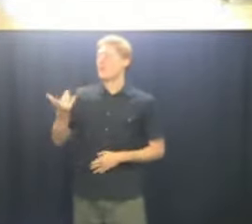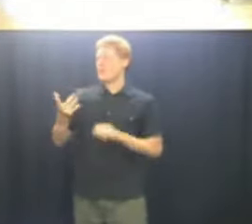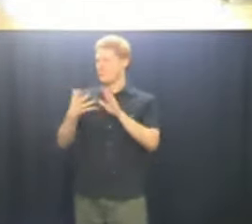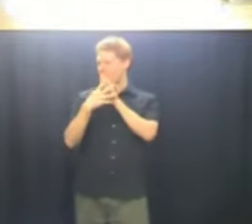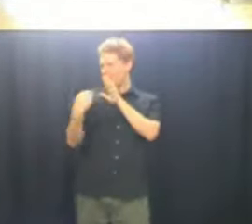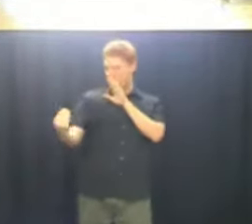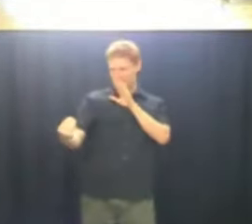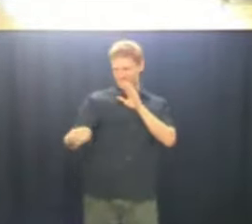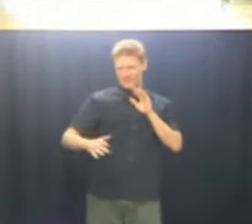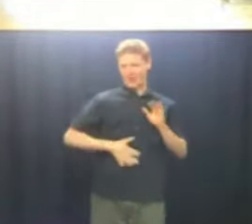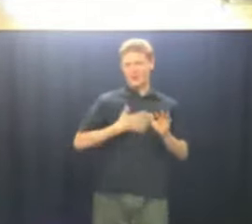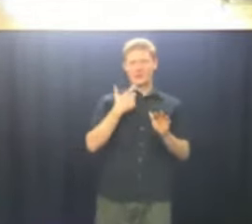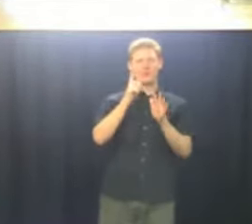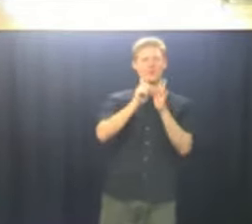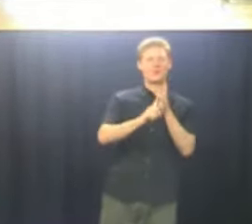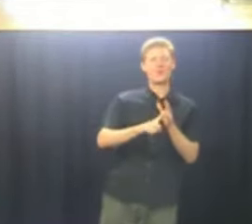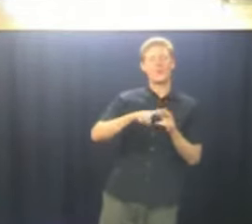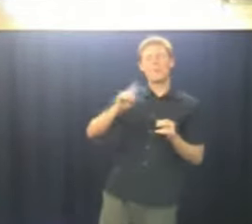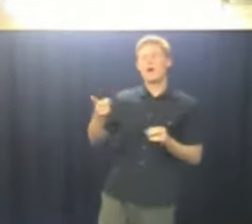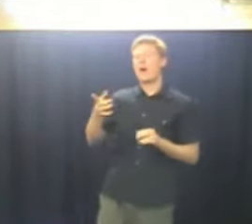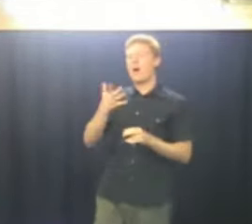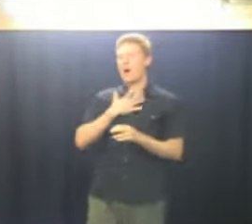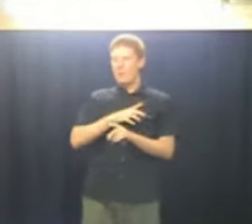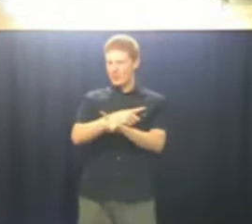Now I don't want you to copy what I tell you I don't want you to do it